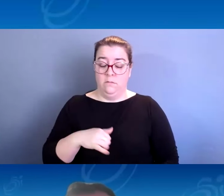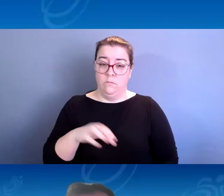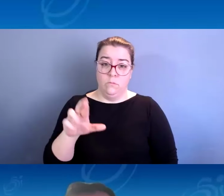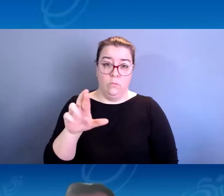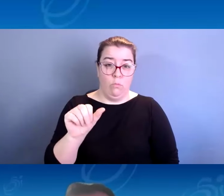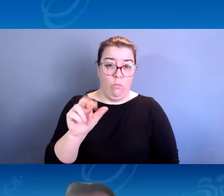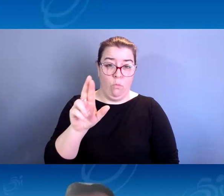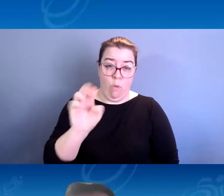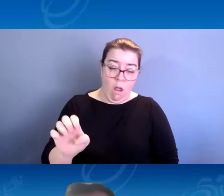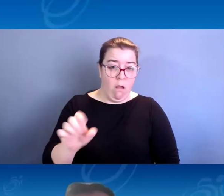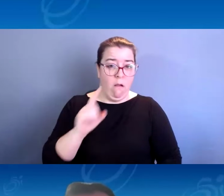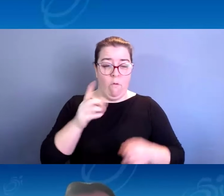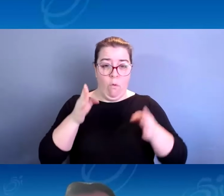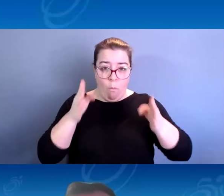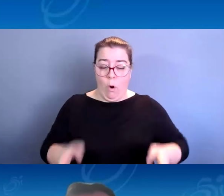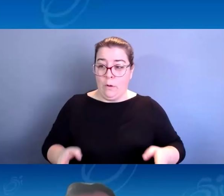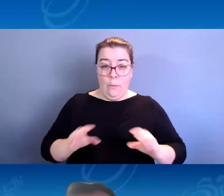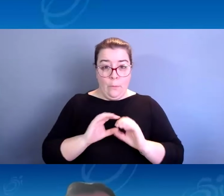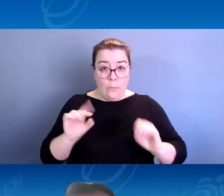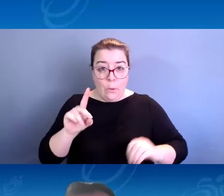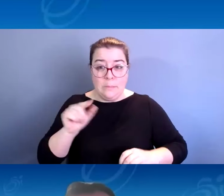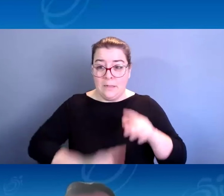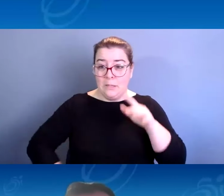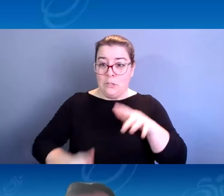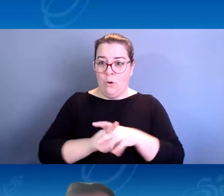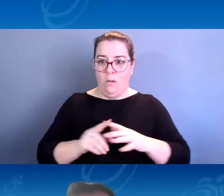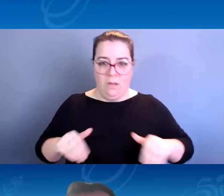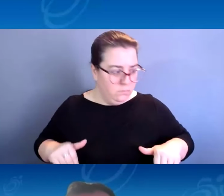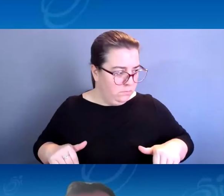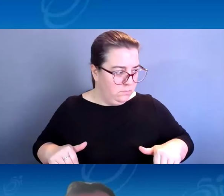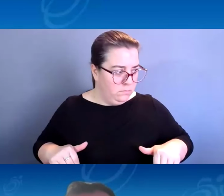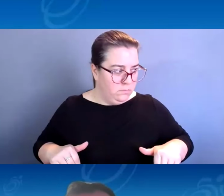but it's it's acceptable for someone with a disability to have to ask for it.